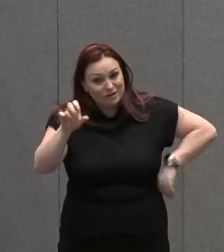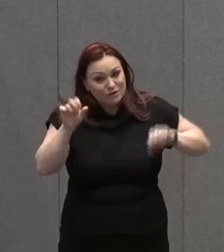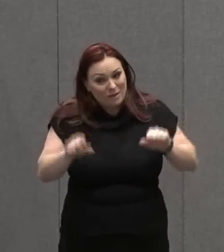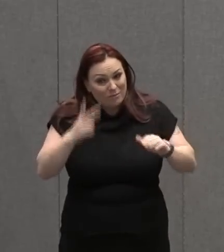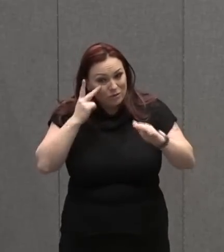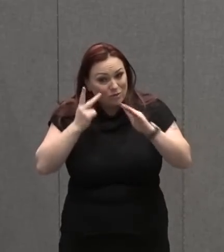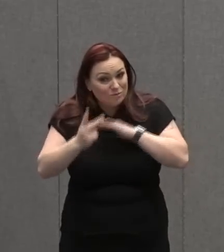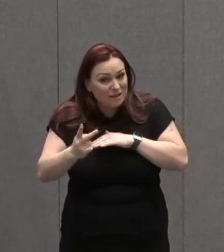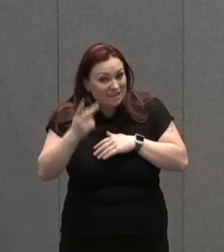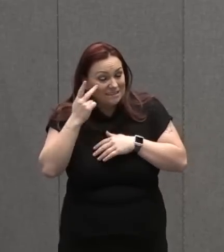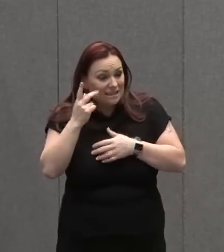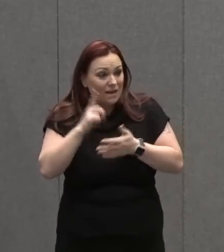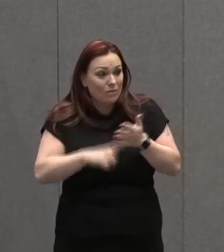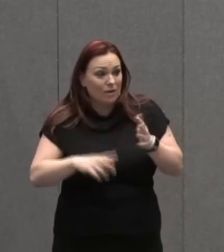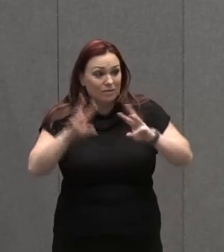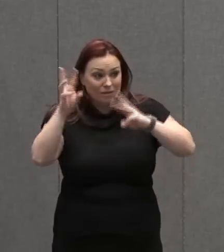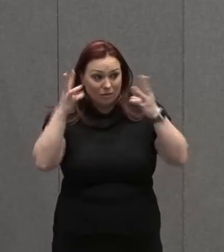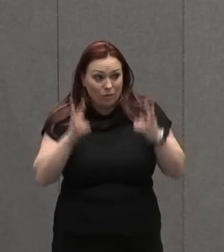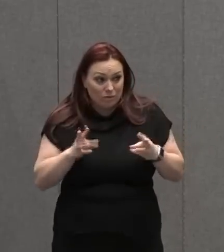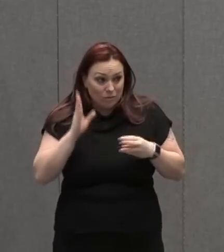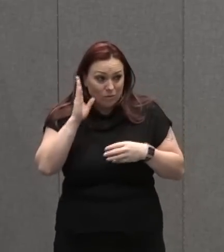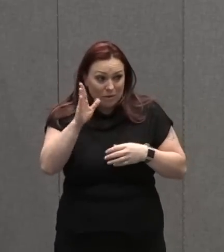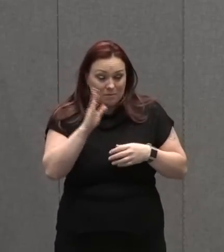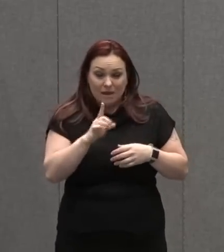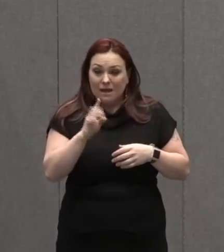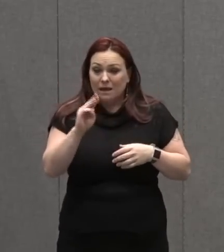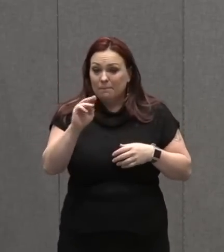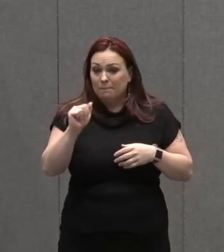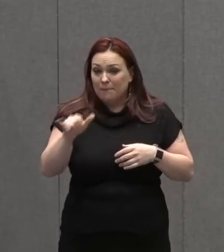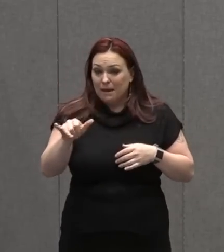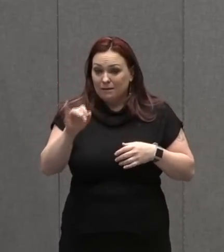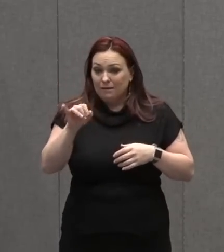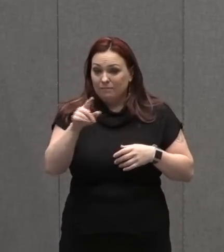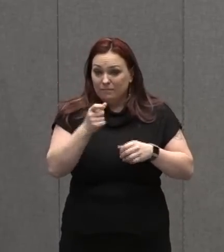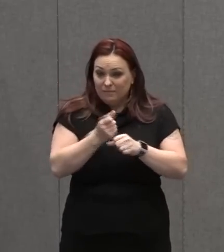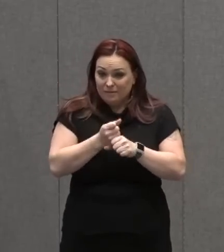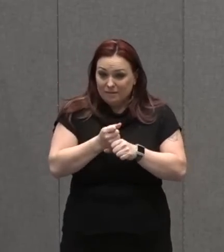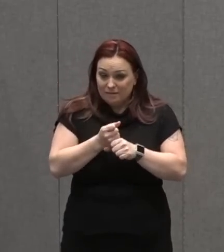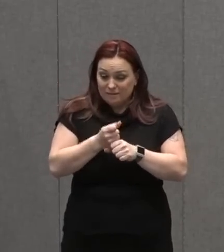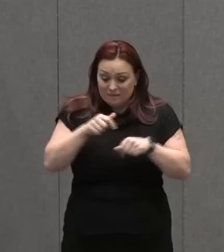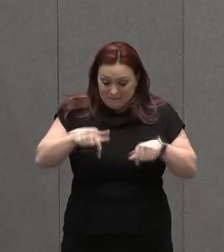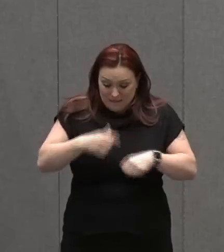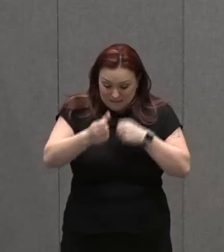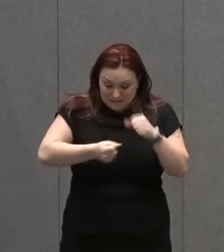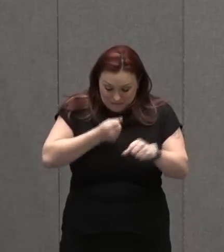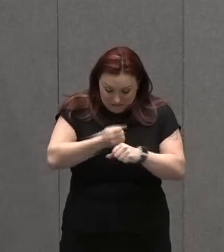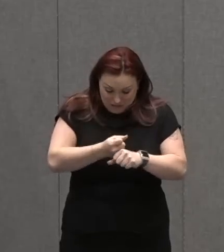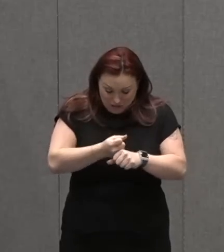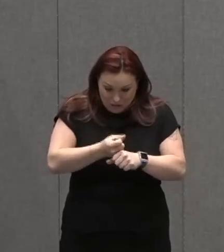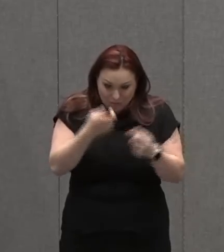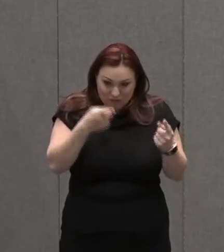to see what the weather will be in May of this year next month? I don't know.